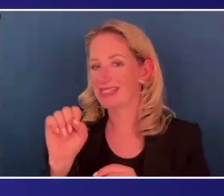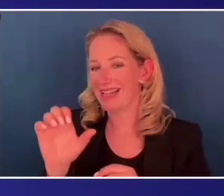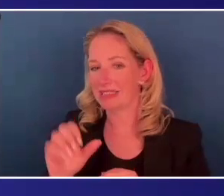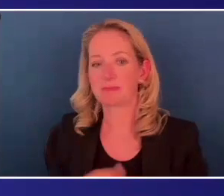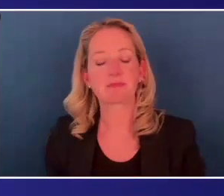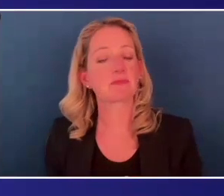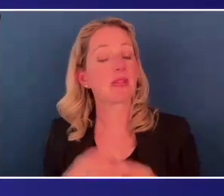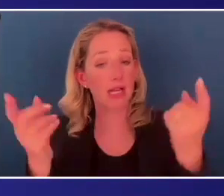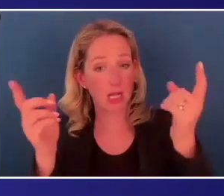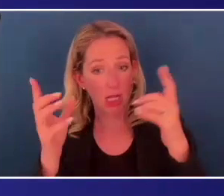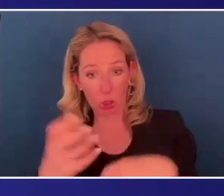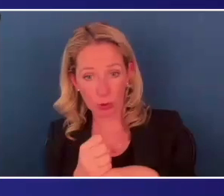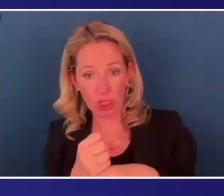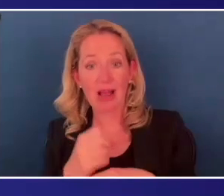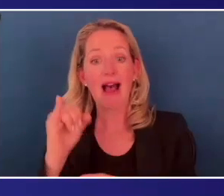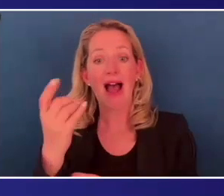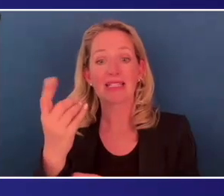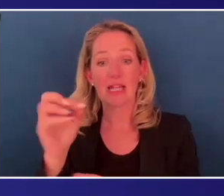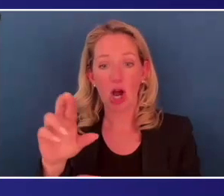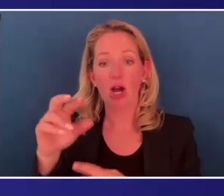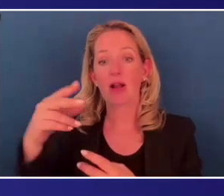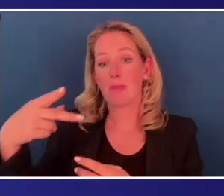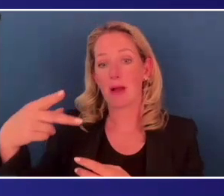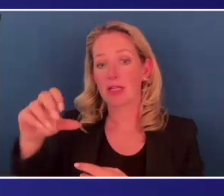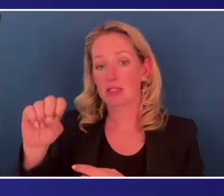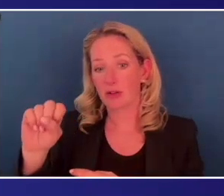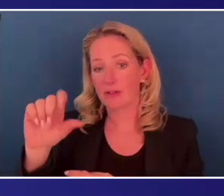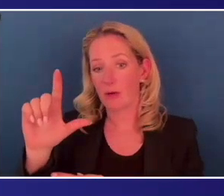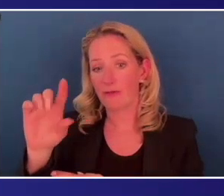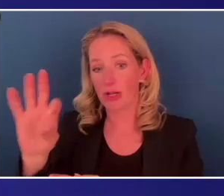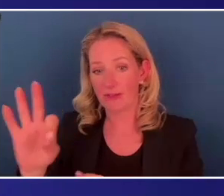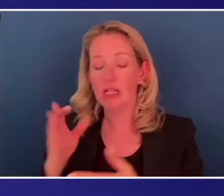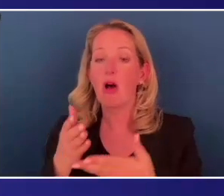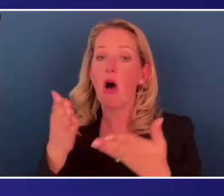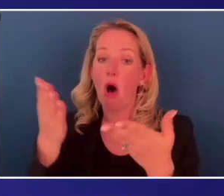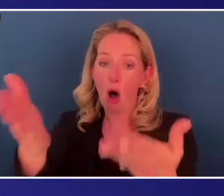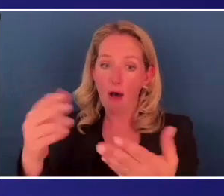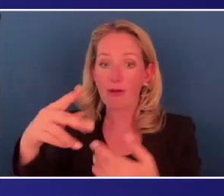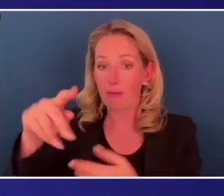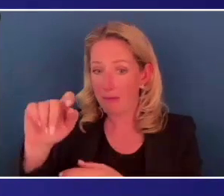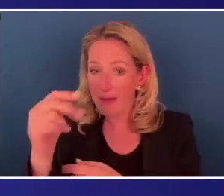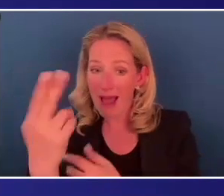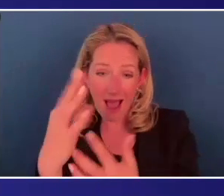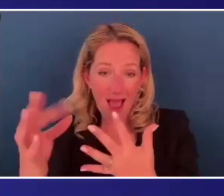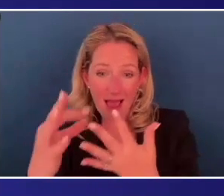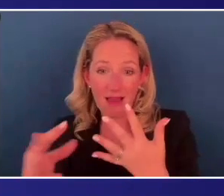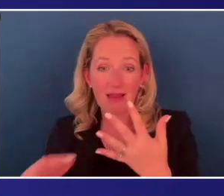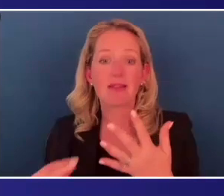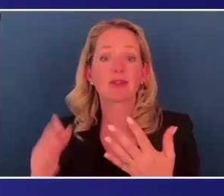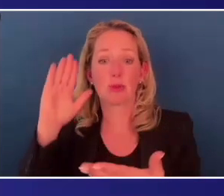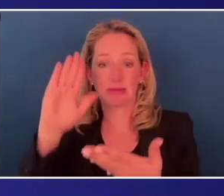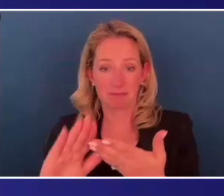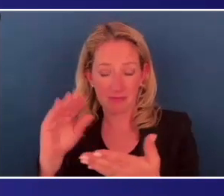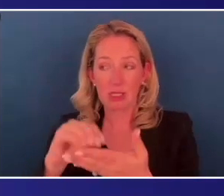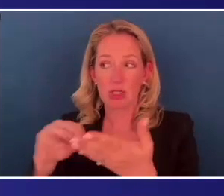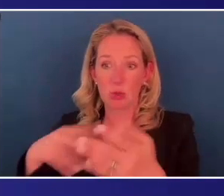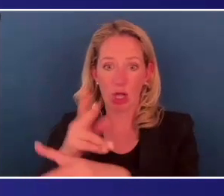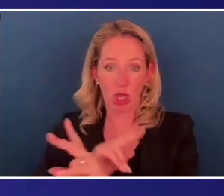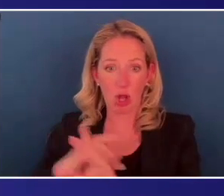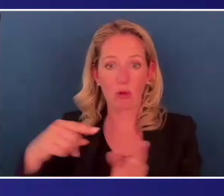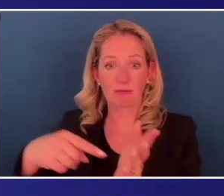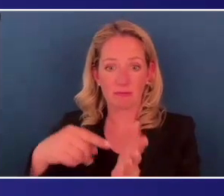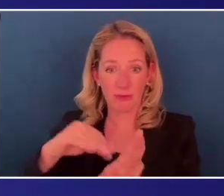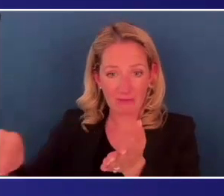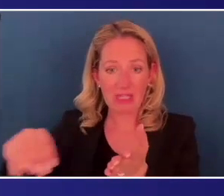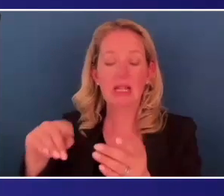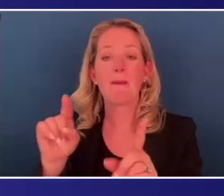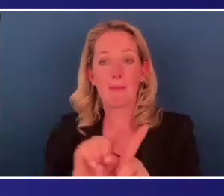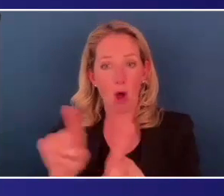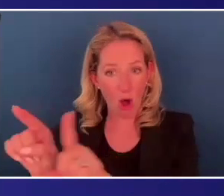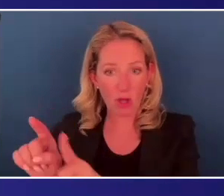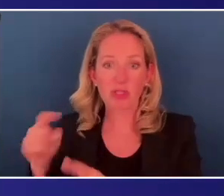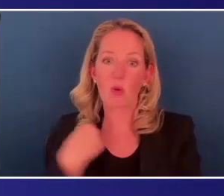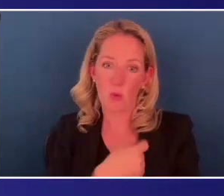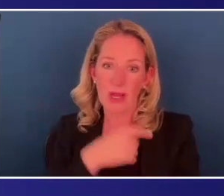In conclusion, why IDR and public service loan forgiveness offer pathways to manage and alleviate student loan debt systemic reforms are necessary to address shortcomings beyond those we have already imagined.